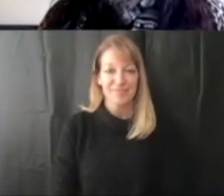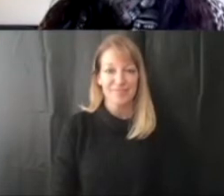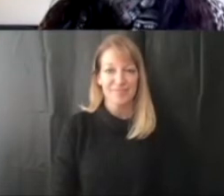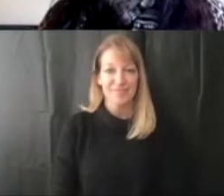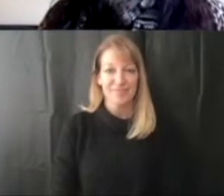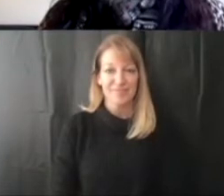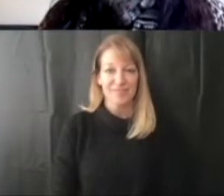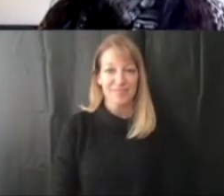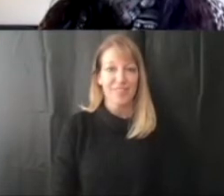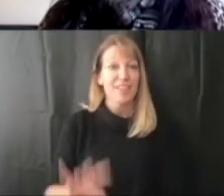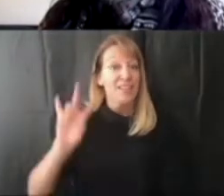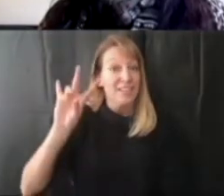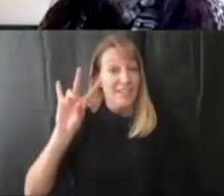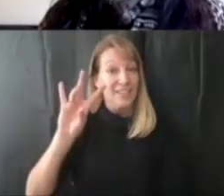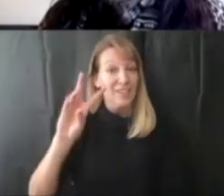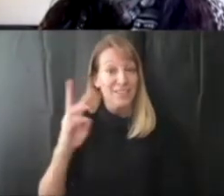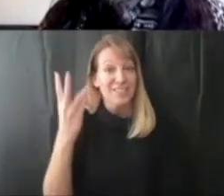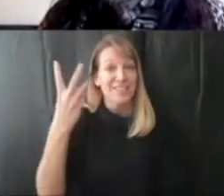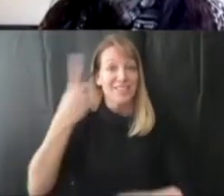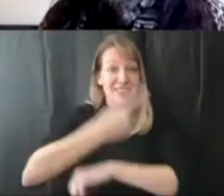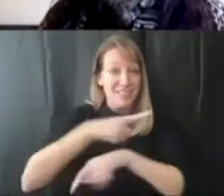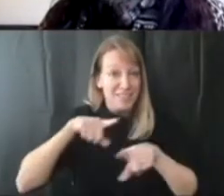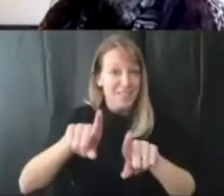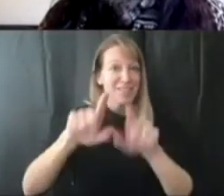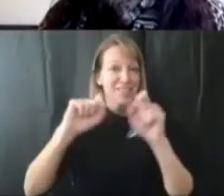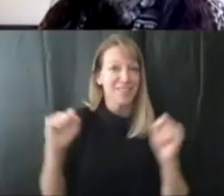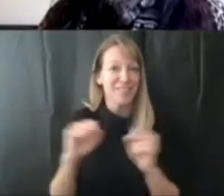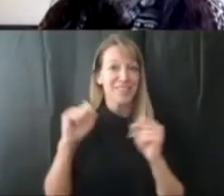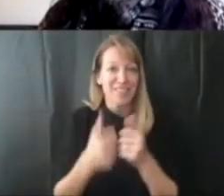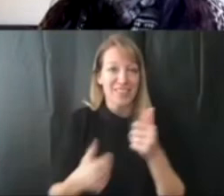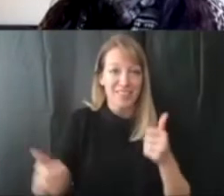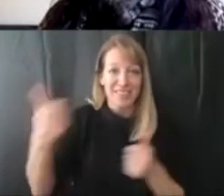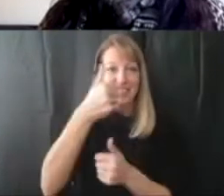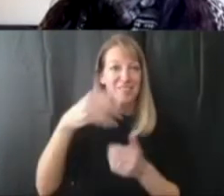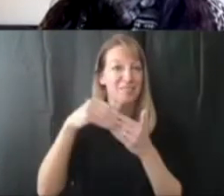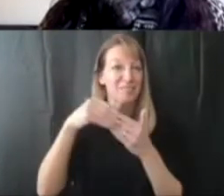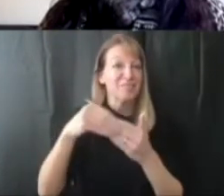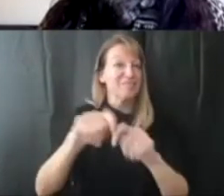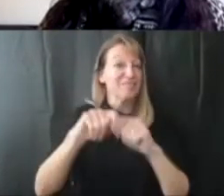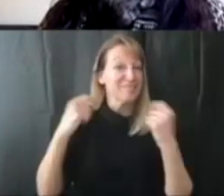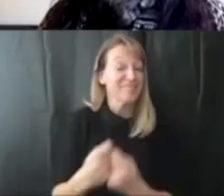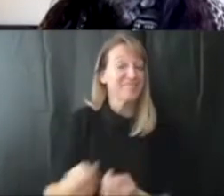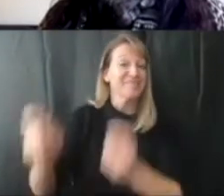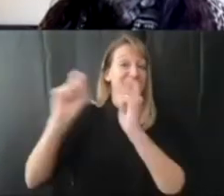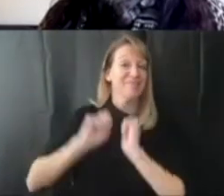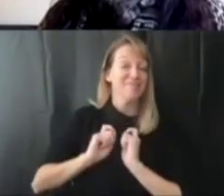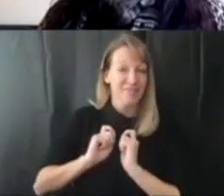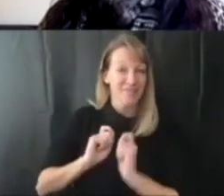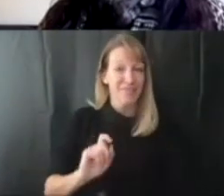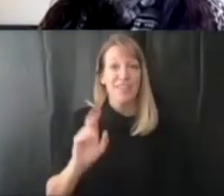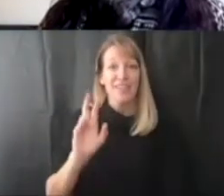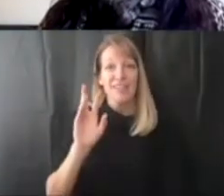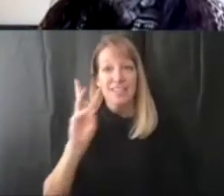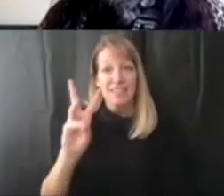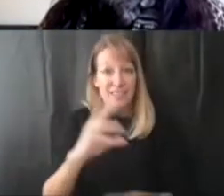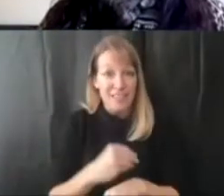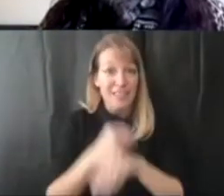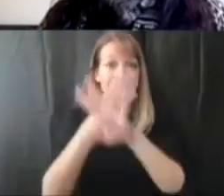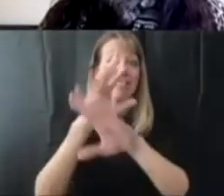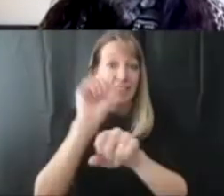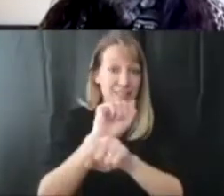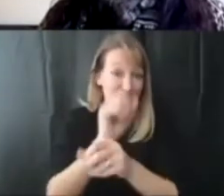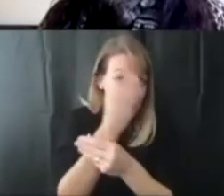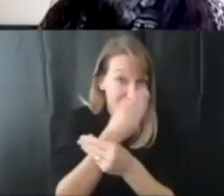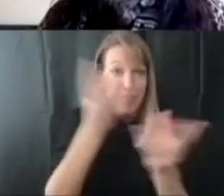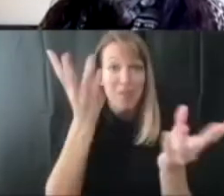on the sixth day of winter senior leadership gave to me six more telework updates